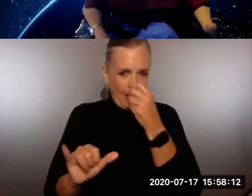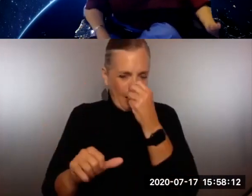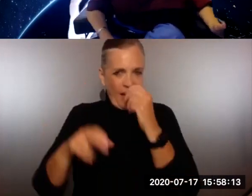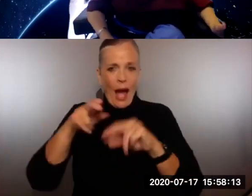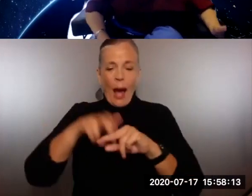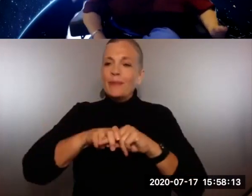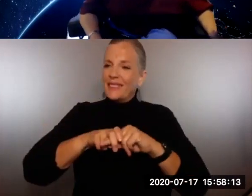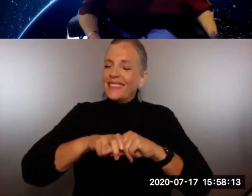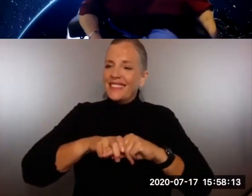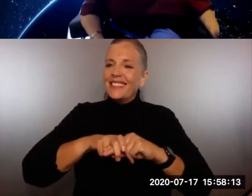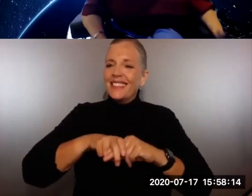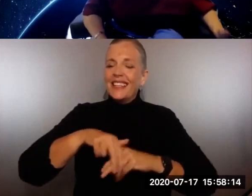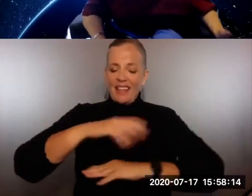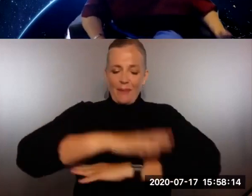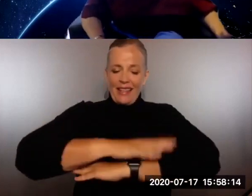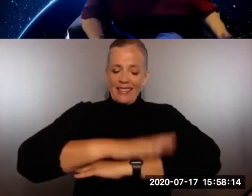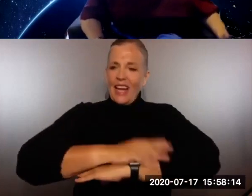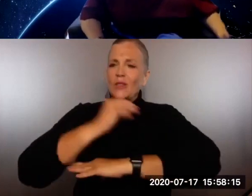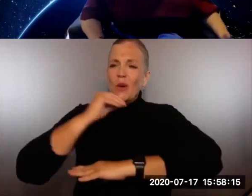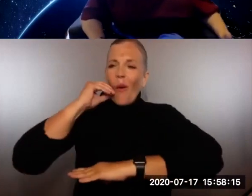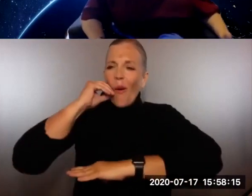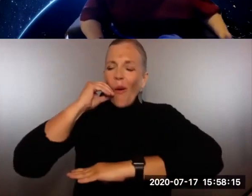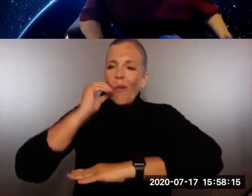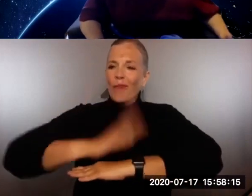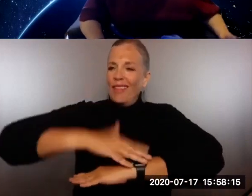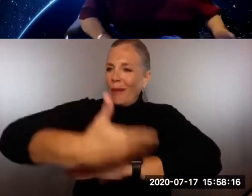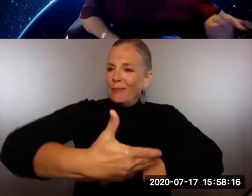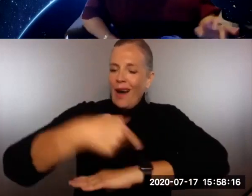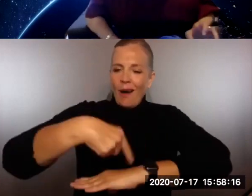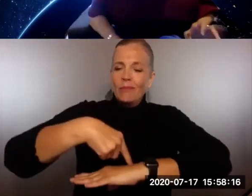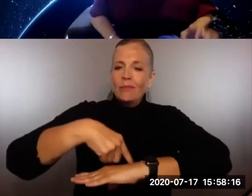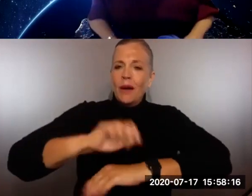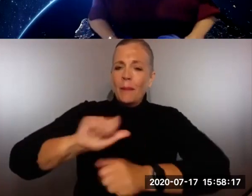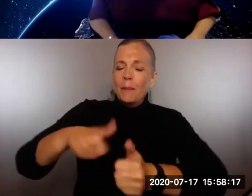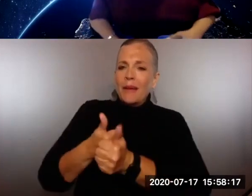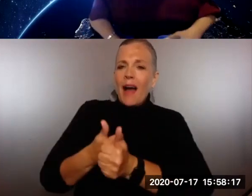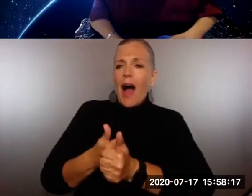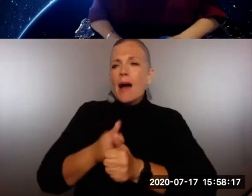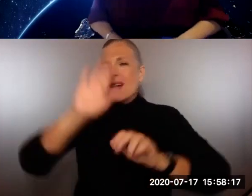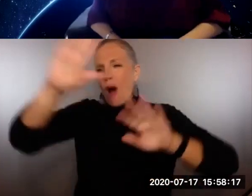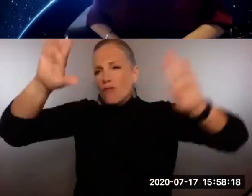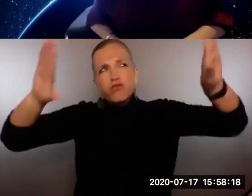Behind me on the wall and on my closet door are various college banners and posters